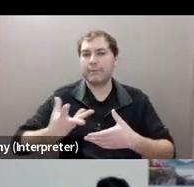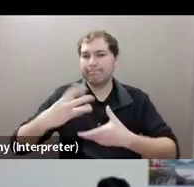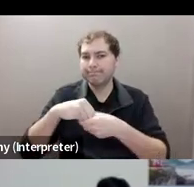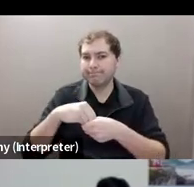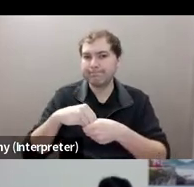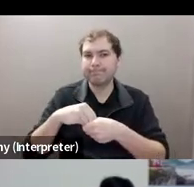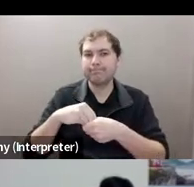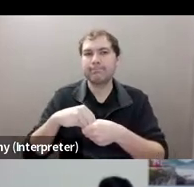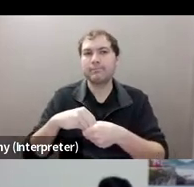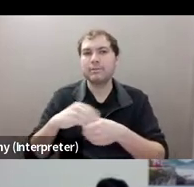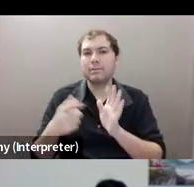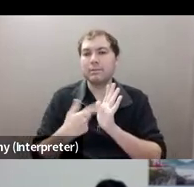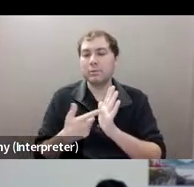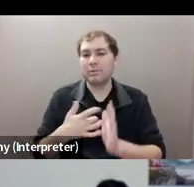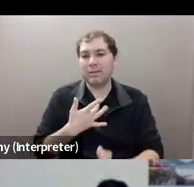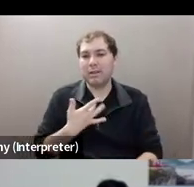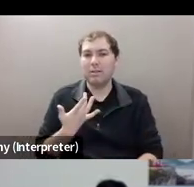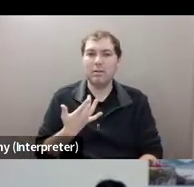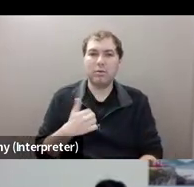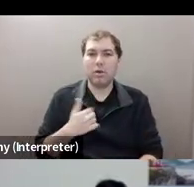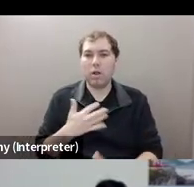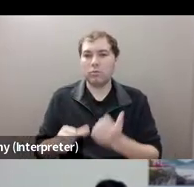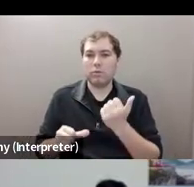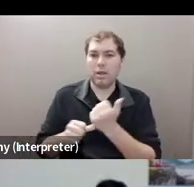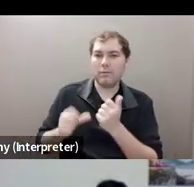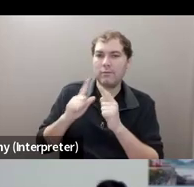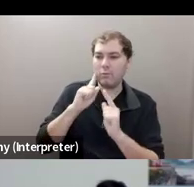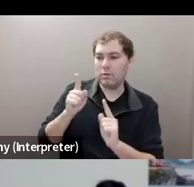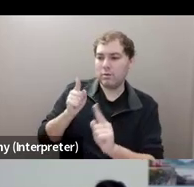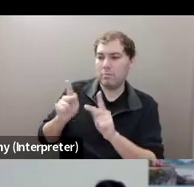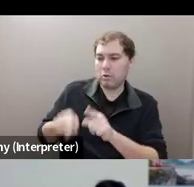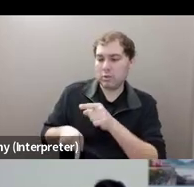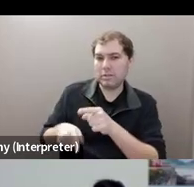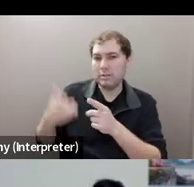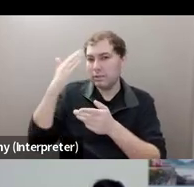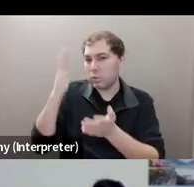Guillermo Yanez: and sometimes we may feel that. Well, I want to advocate for that person because they don't know or they can't.